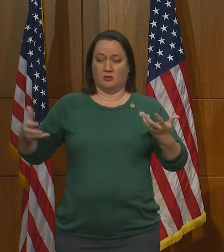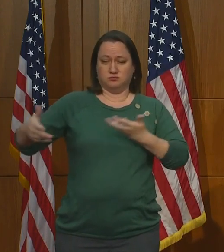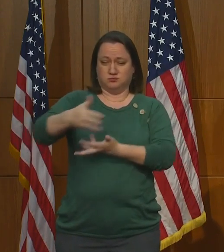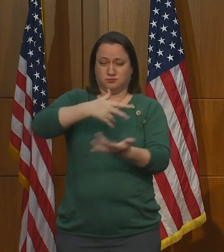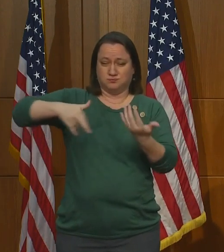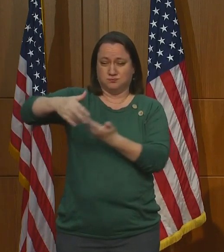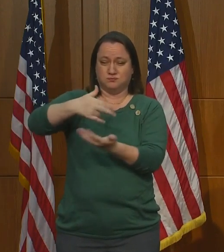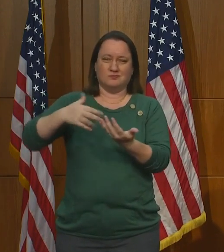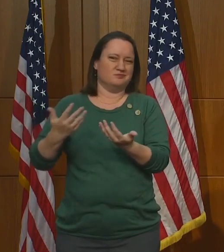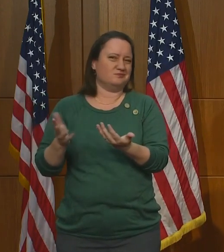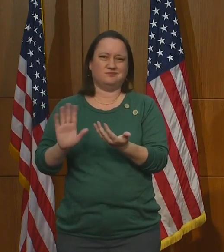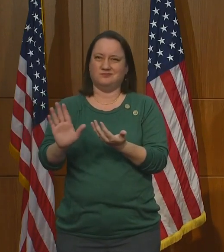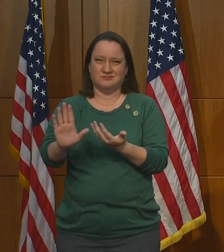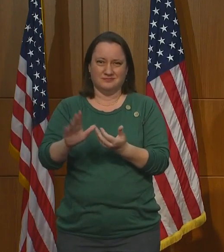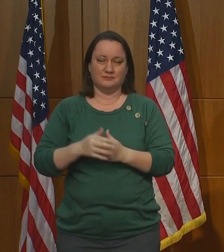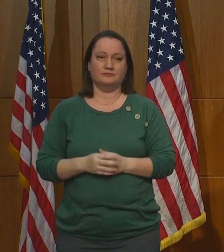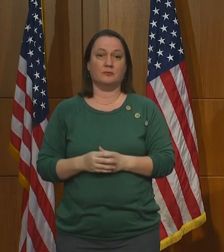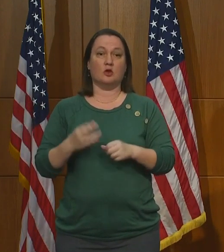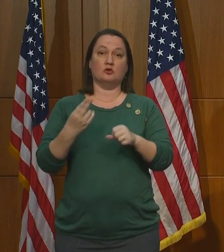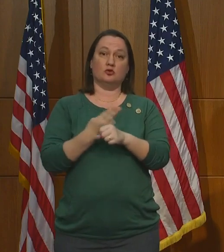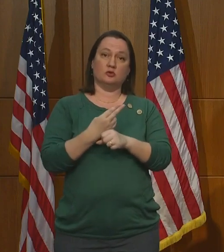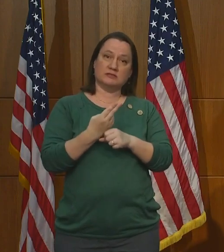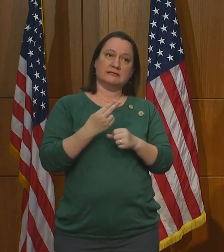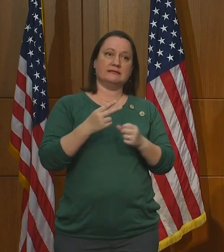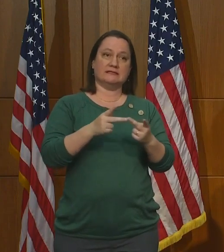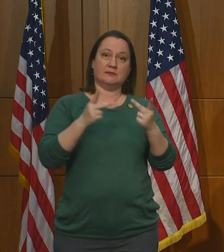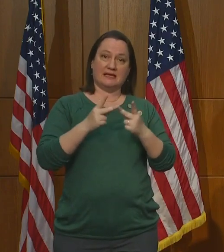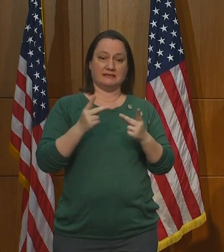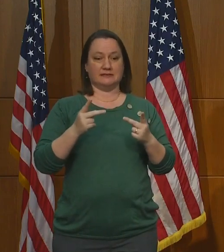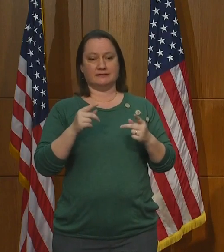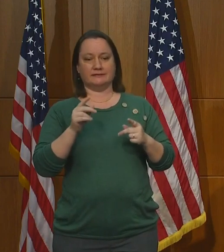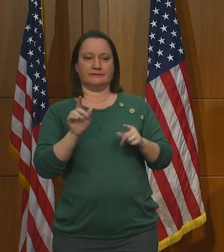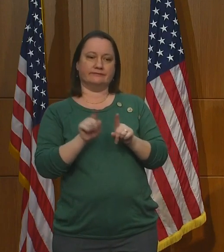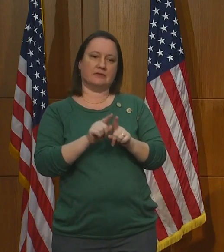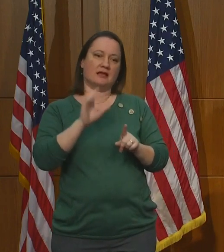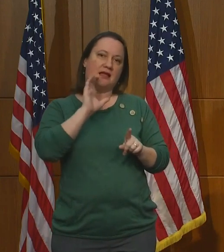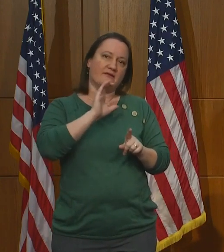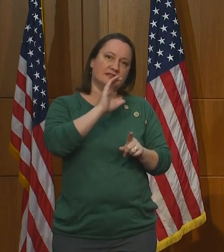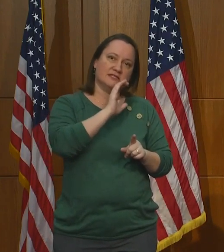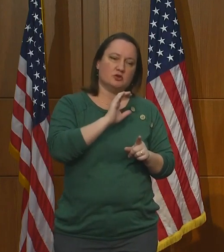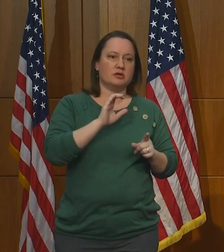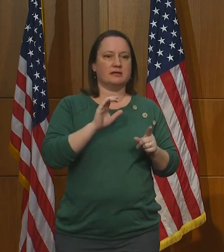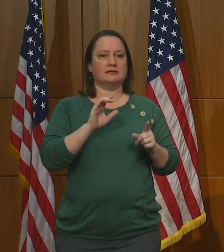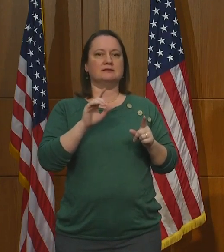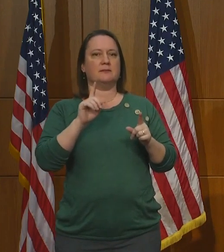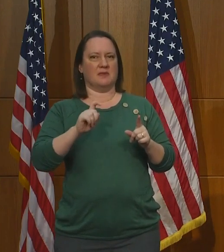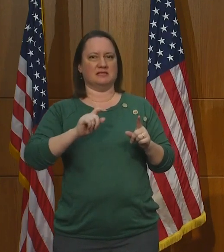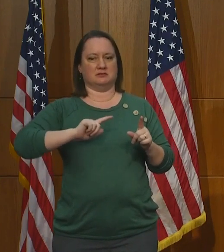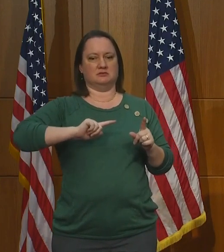OF STUDENTS. SCHOOLS WILL HAVE TO STAGGER THE USE OF COMMUNAL